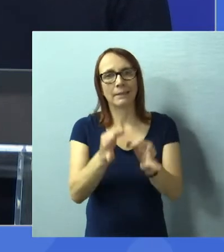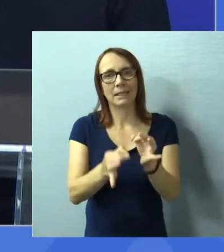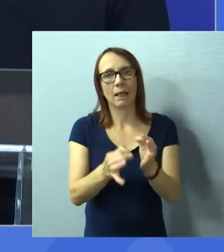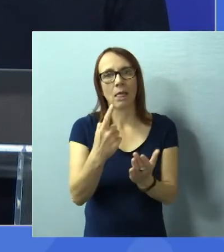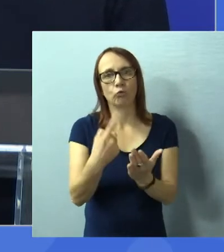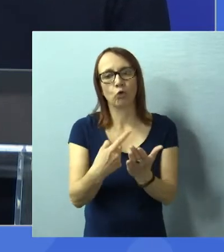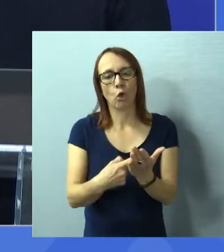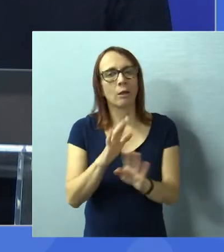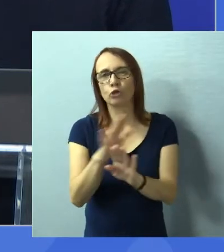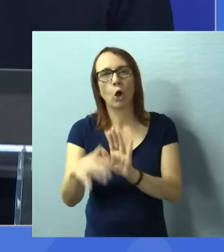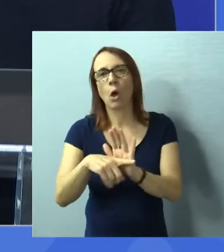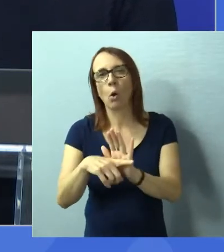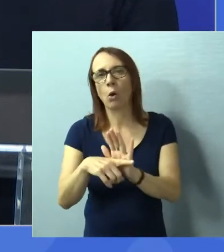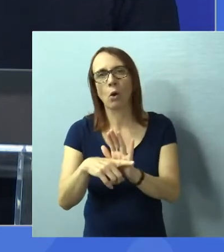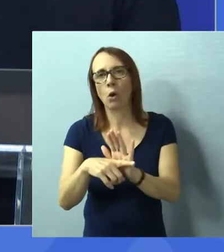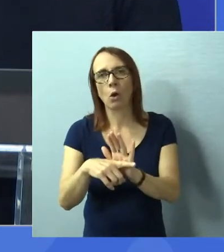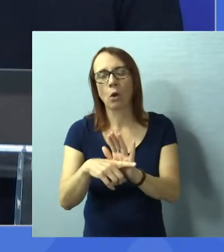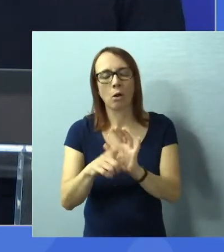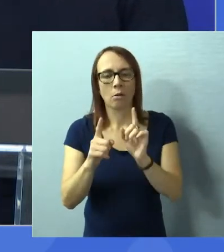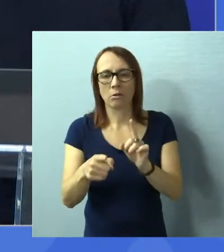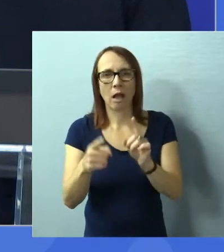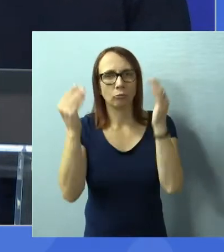not a legal rule it's not a rule that's enforceable in the courts and of the UK